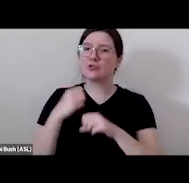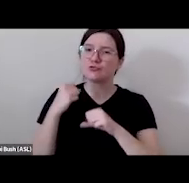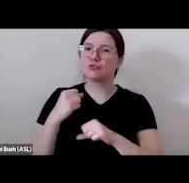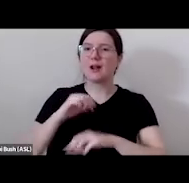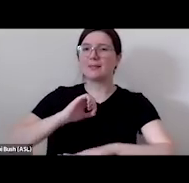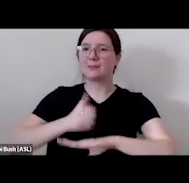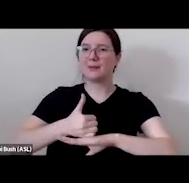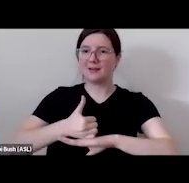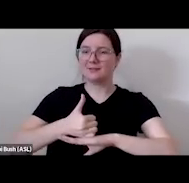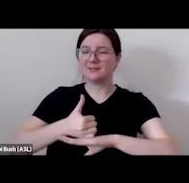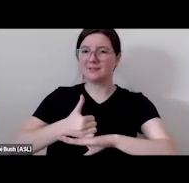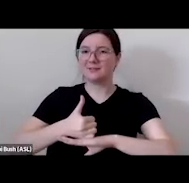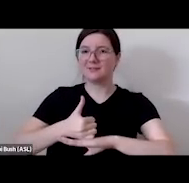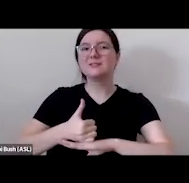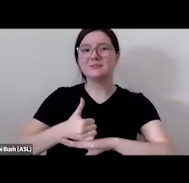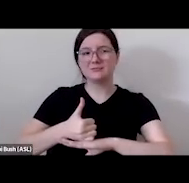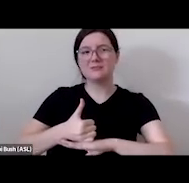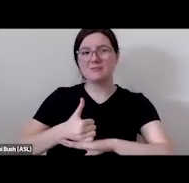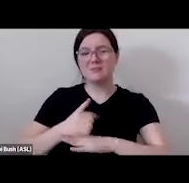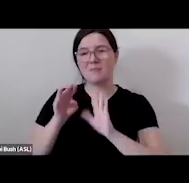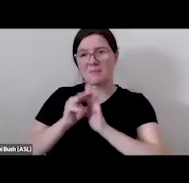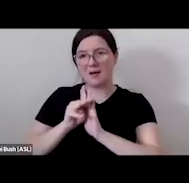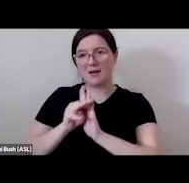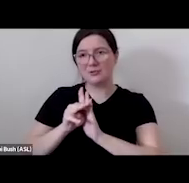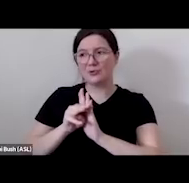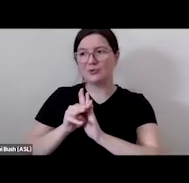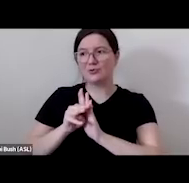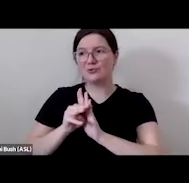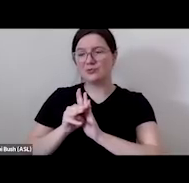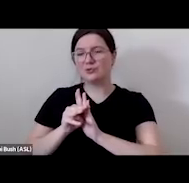to the individual's goals and ask the question, is this decision